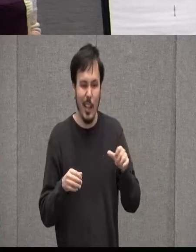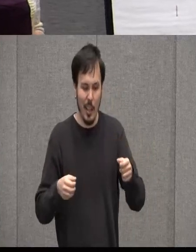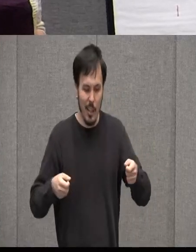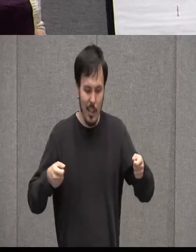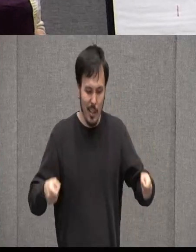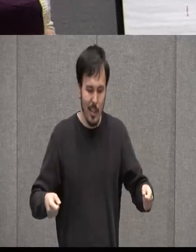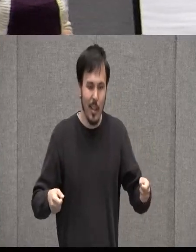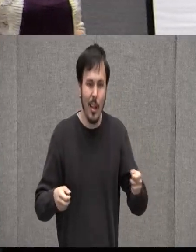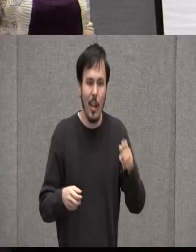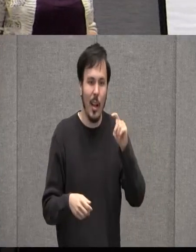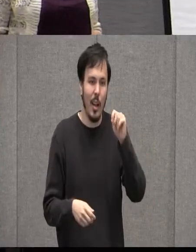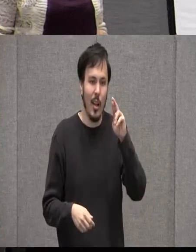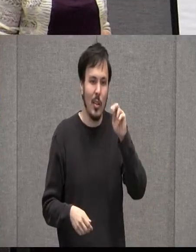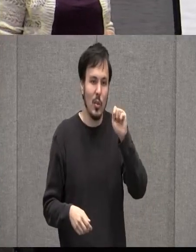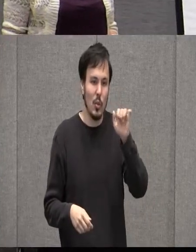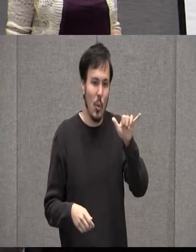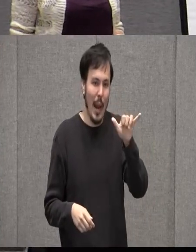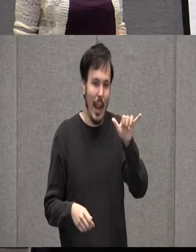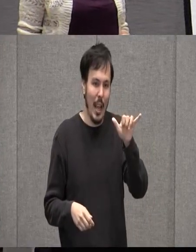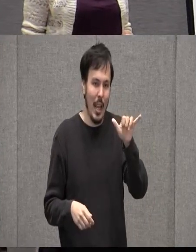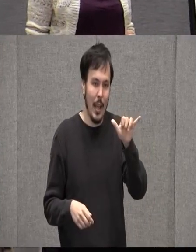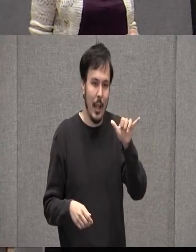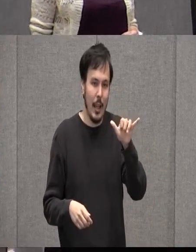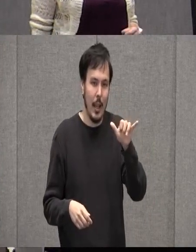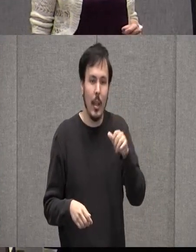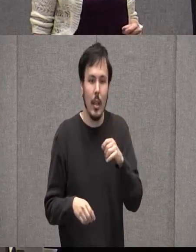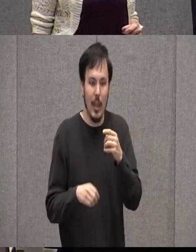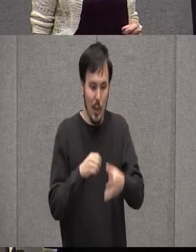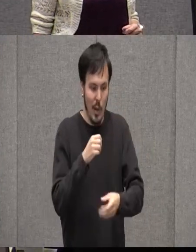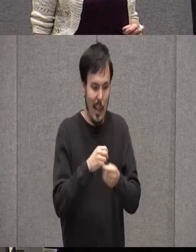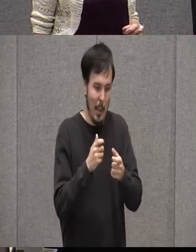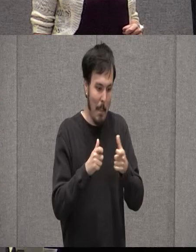with a little bit of the bubble solution and then you get these giant heaps of bubbles